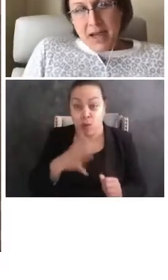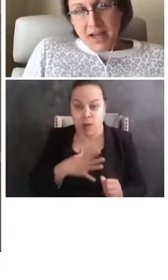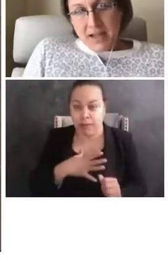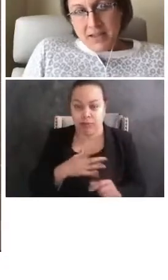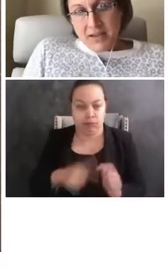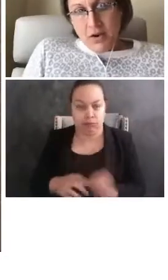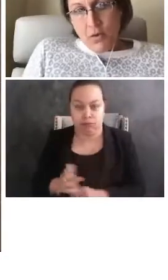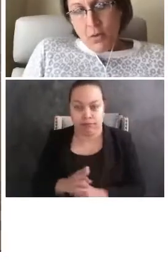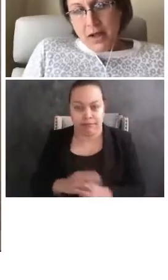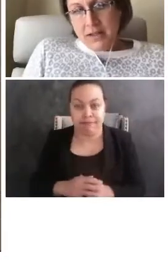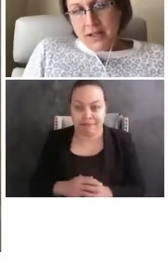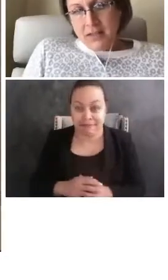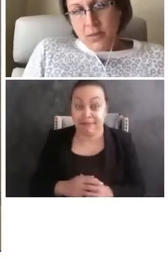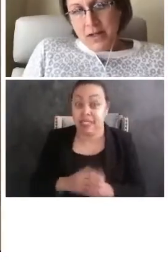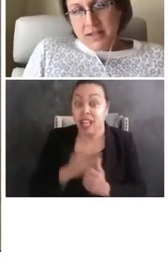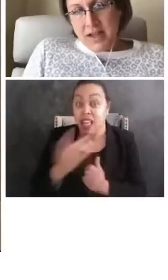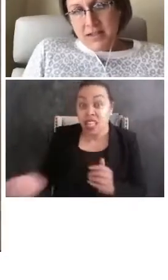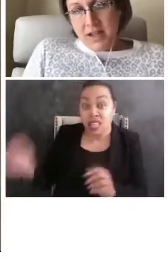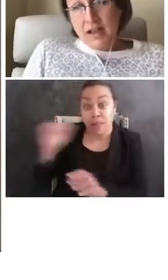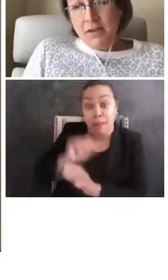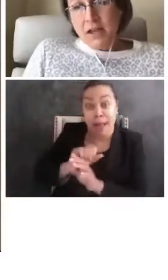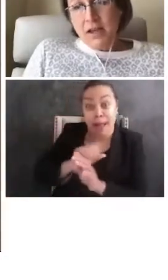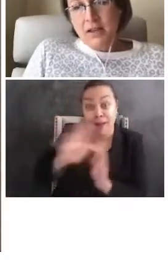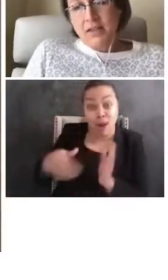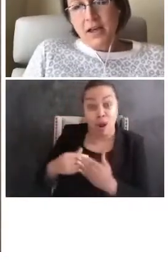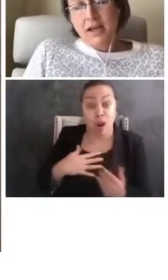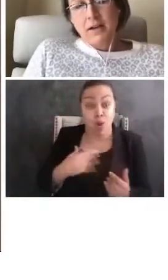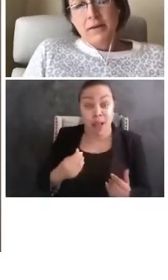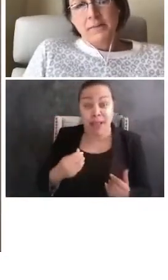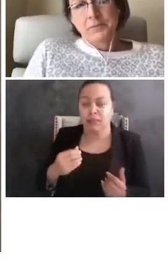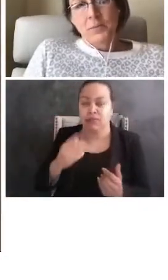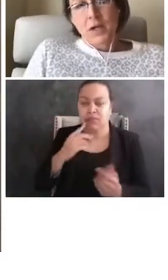The back is all white Tivec.